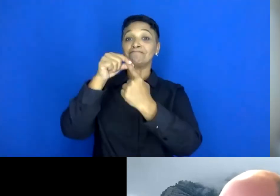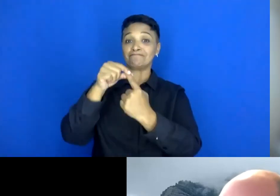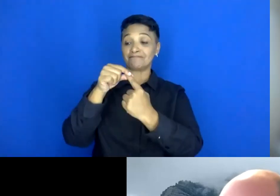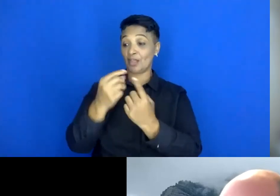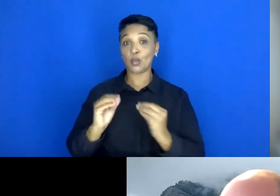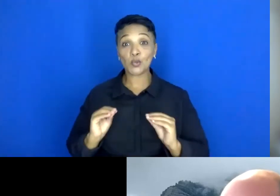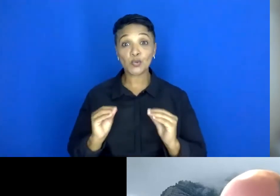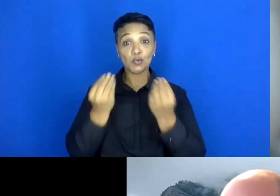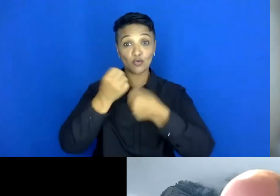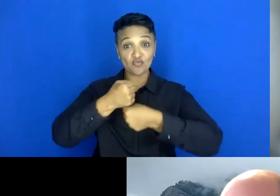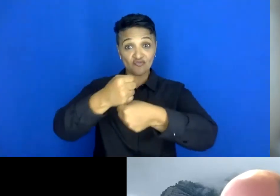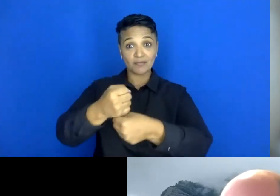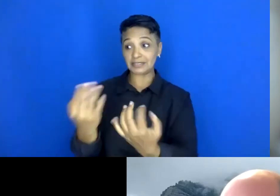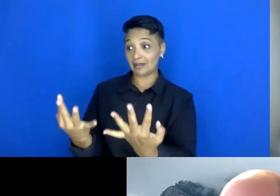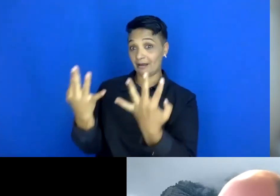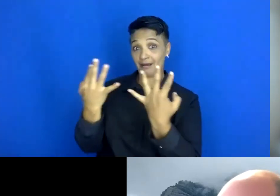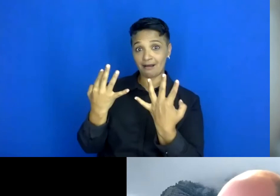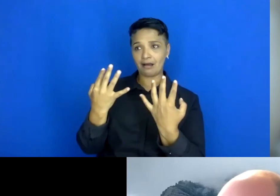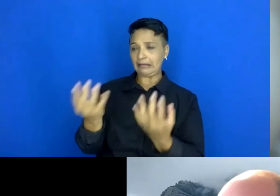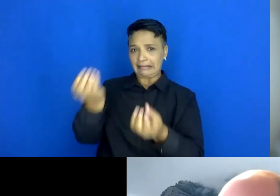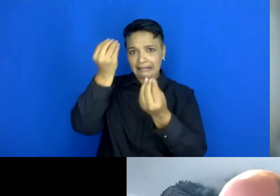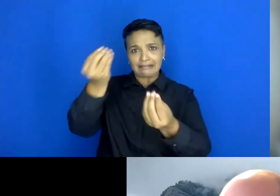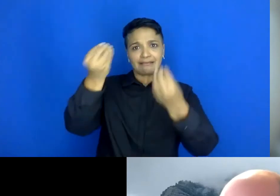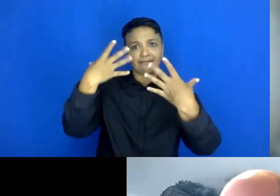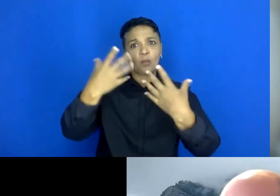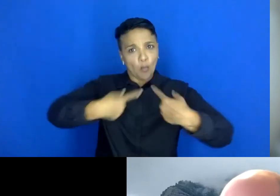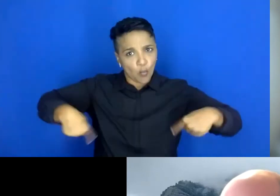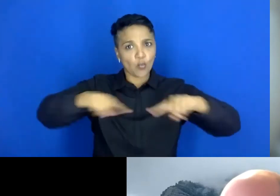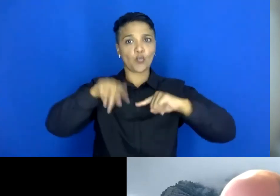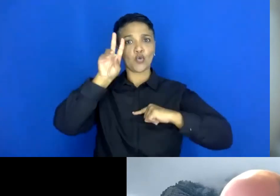we need to create a dedicated space for youth with disabilities to share their perspectives